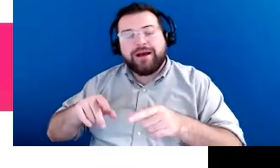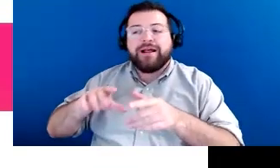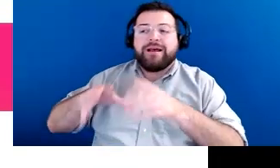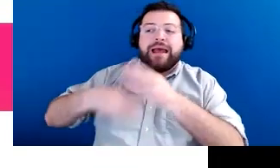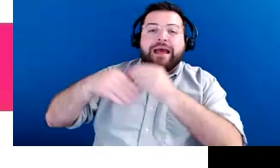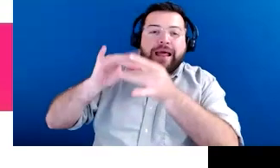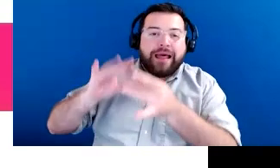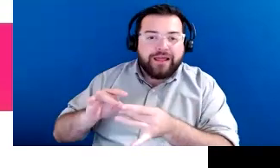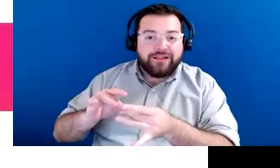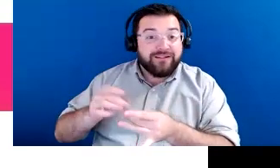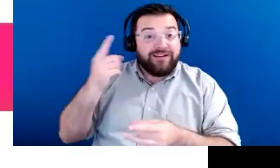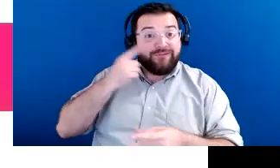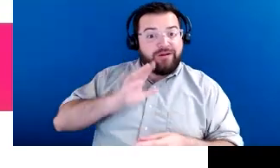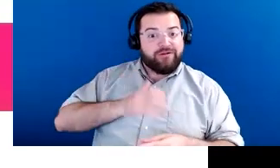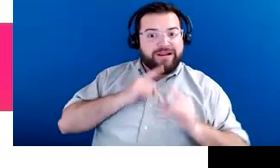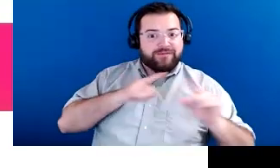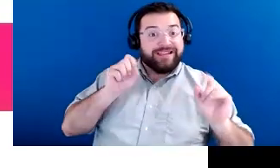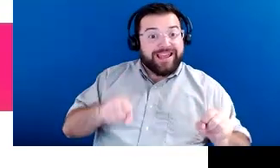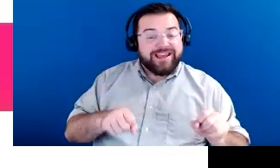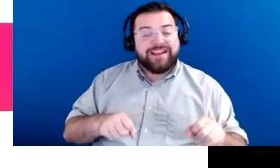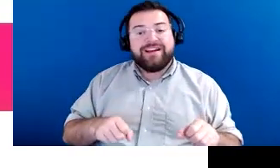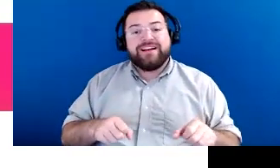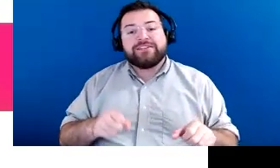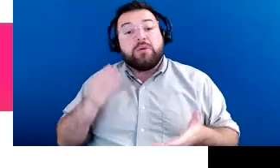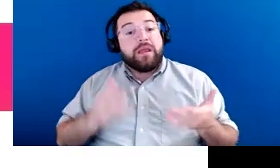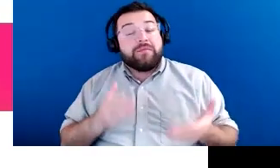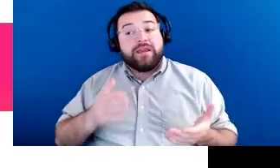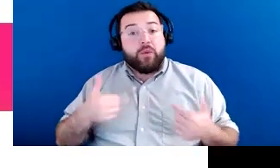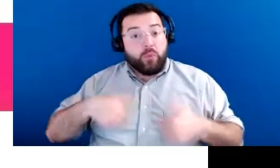And so maybe it's, you know, having students also share,